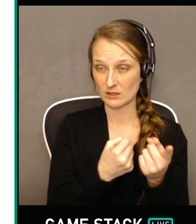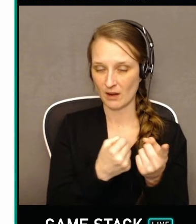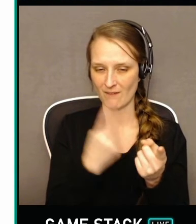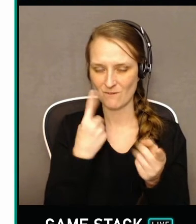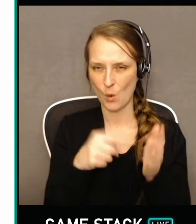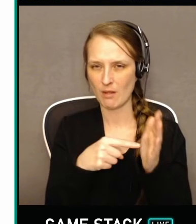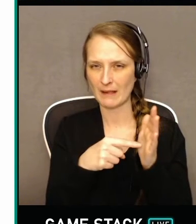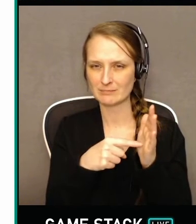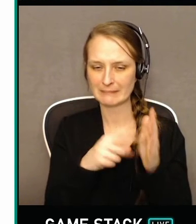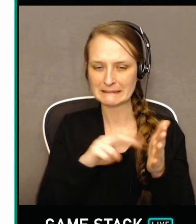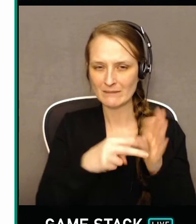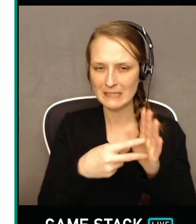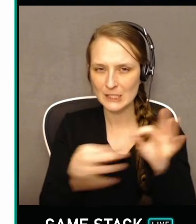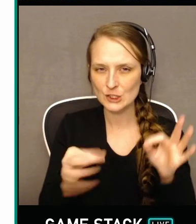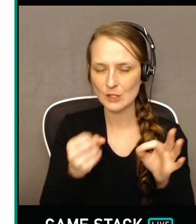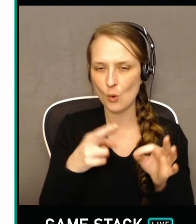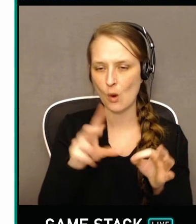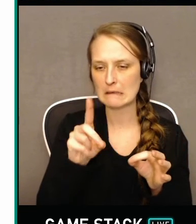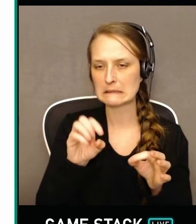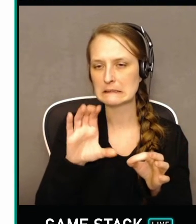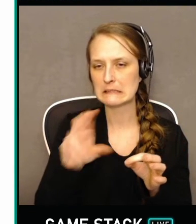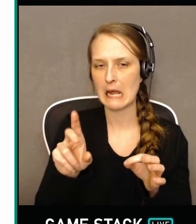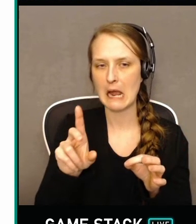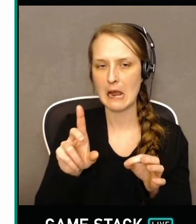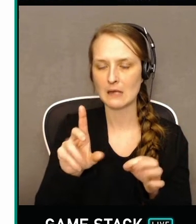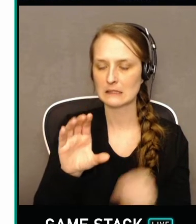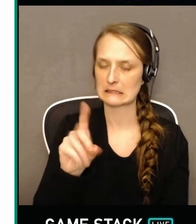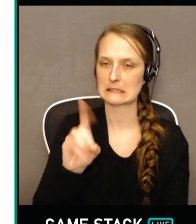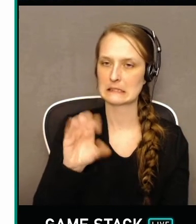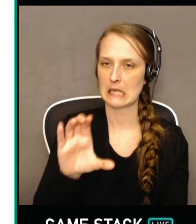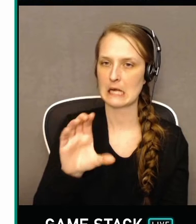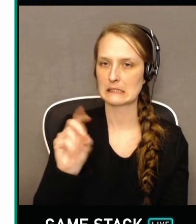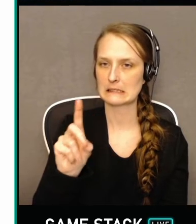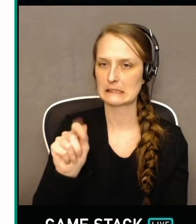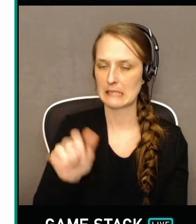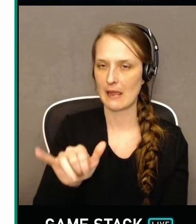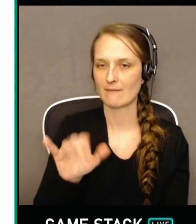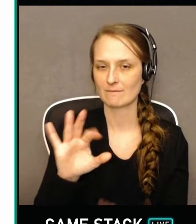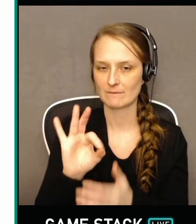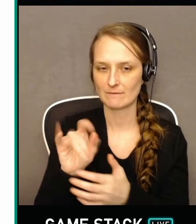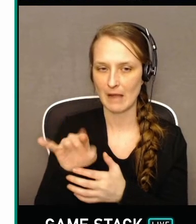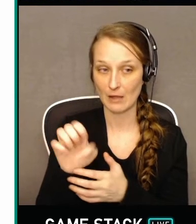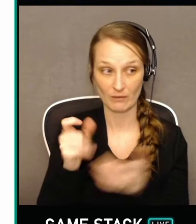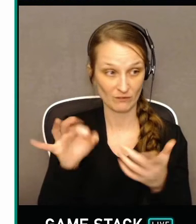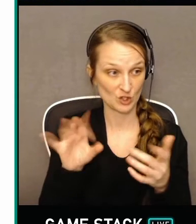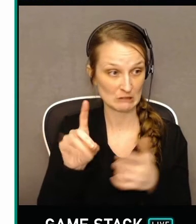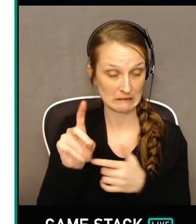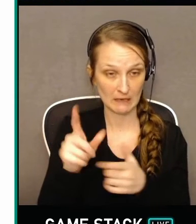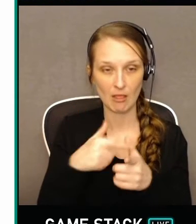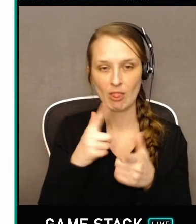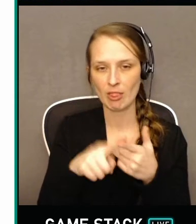or .def file. If you've done that, you’ll also want to declare